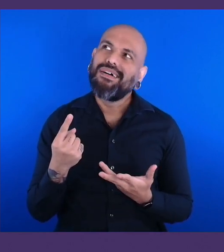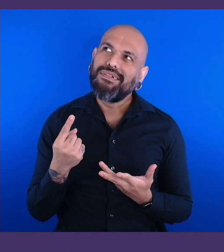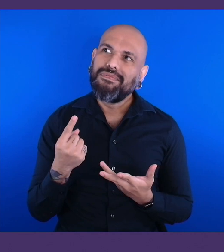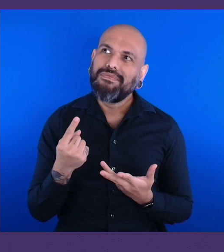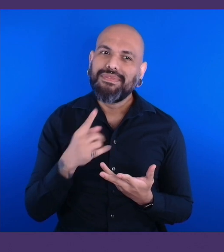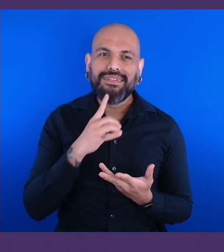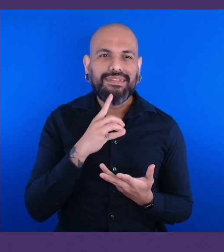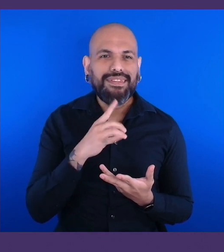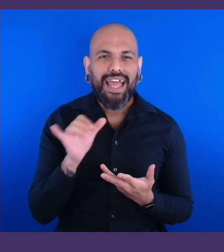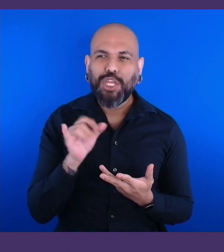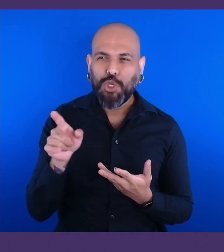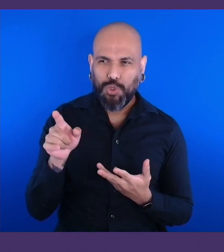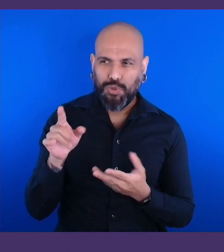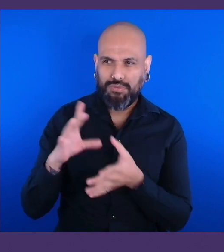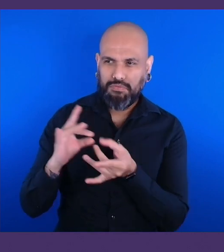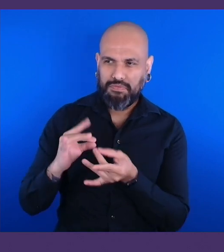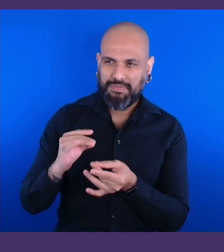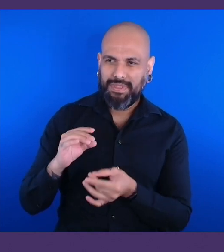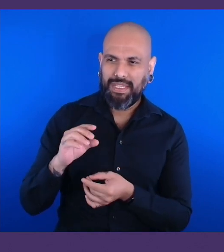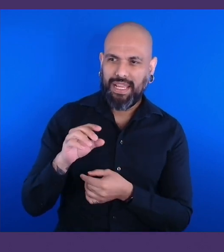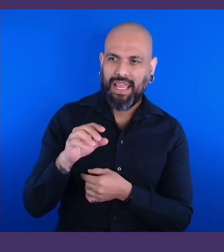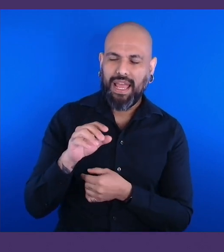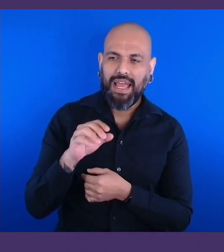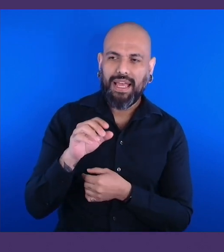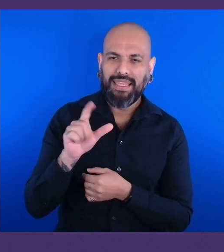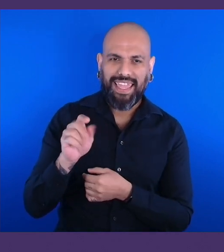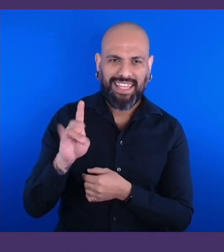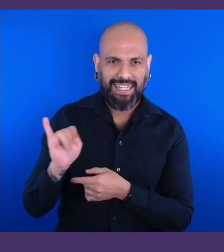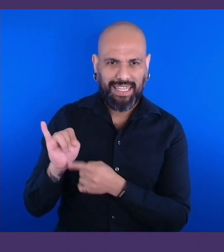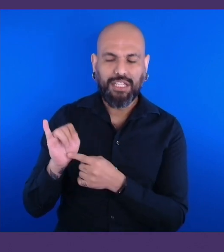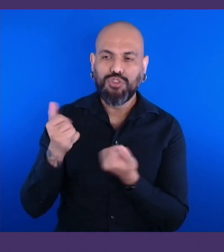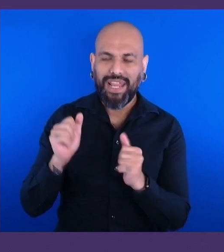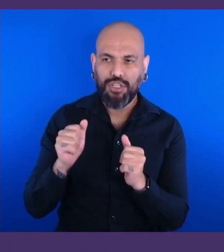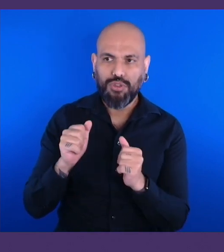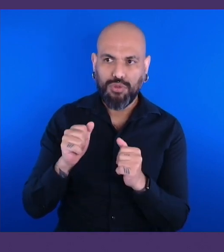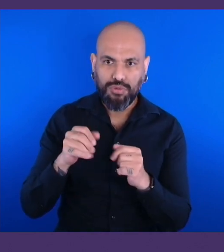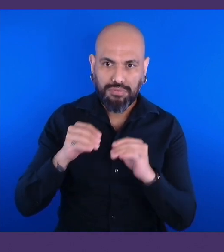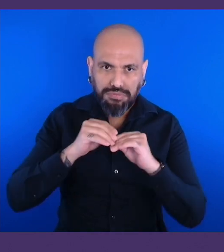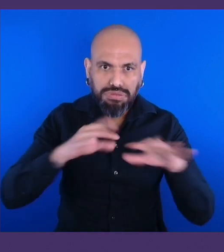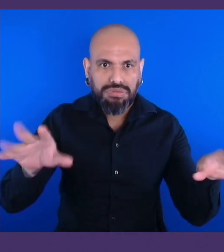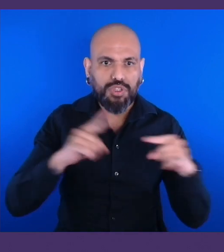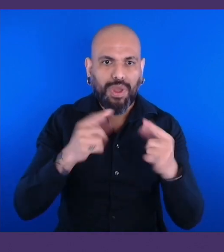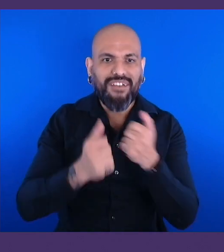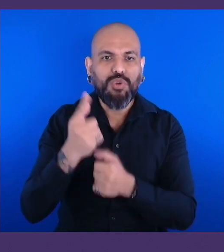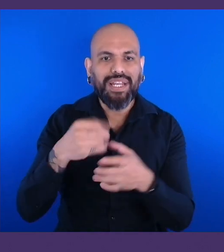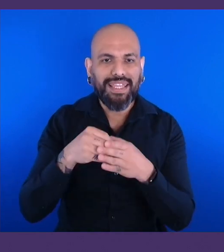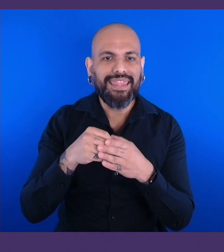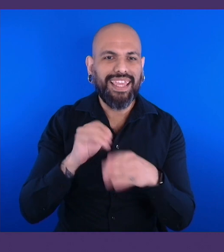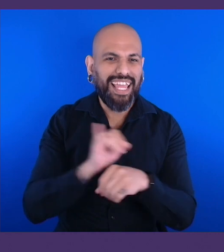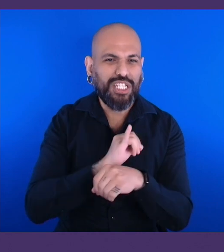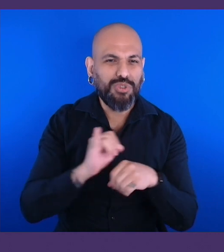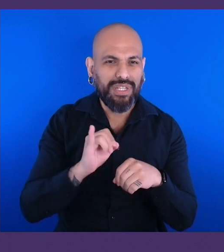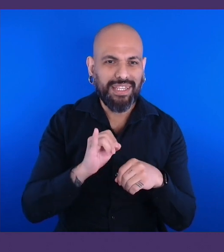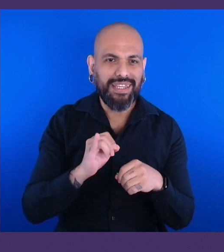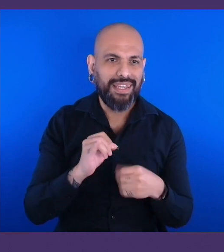Jamie, trying to hear what everyone out in the industry and over in the EU is hearing and more importantly saying